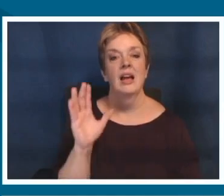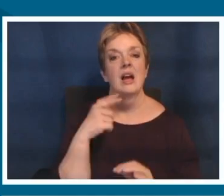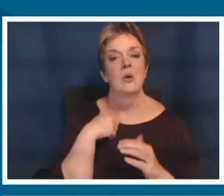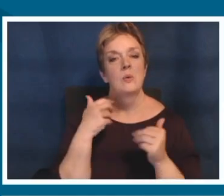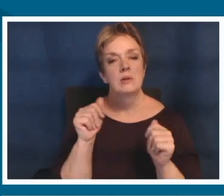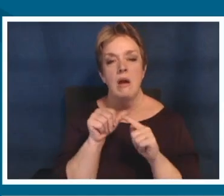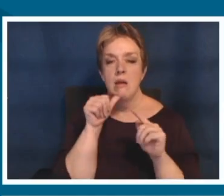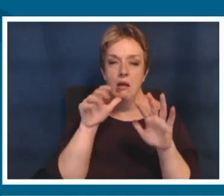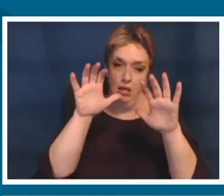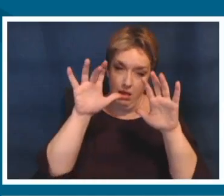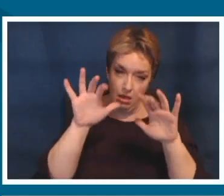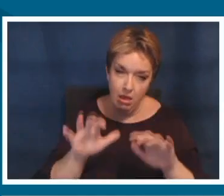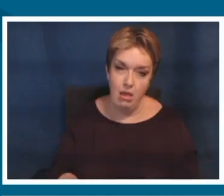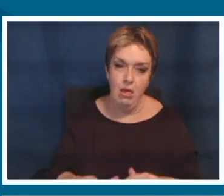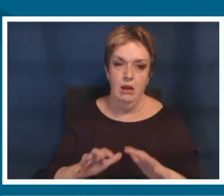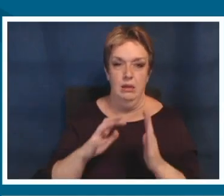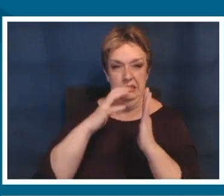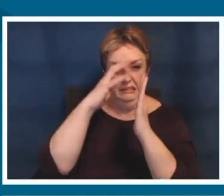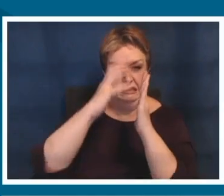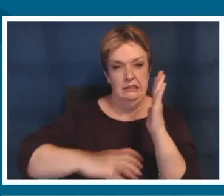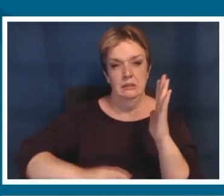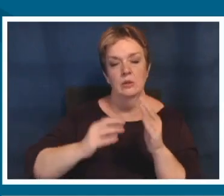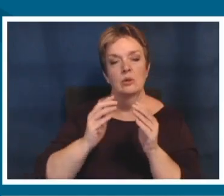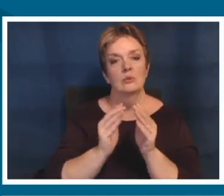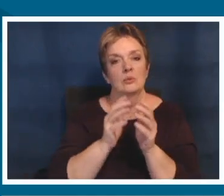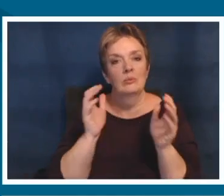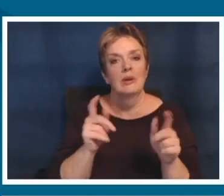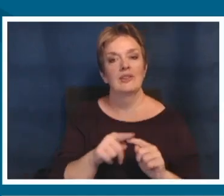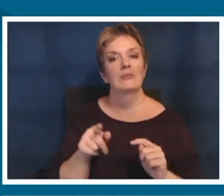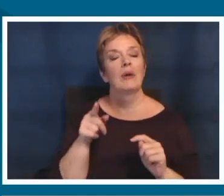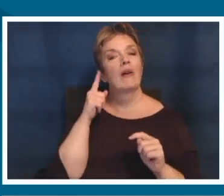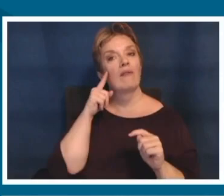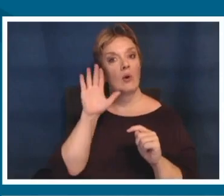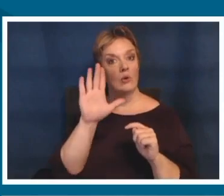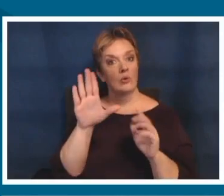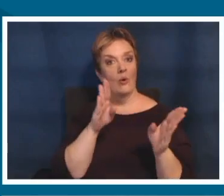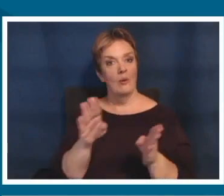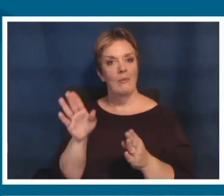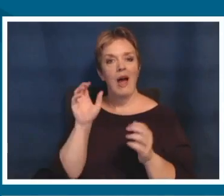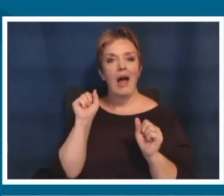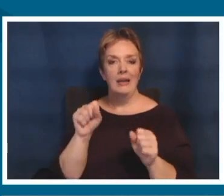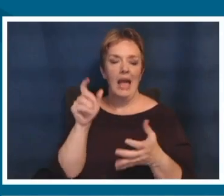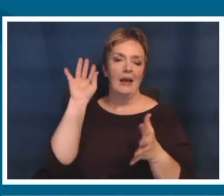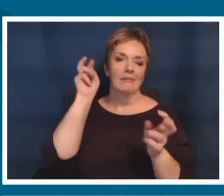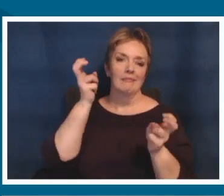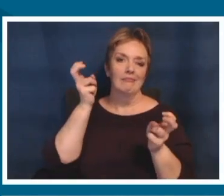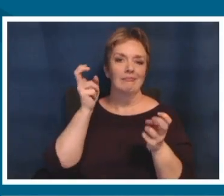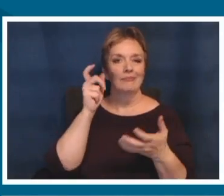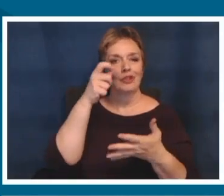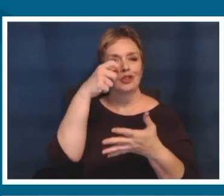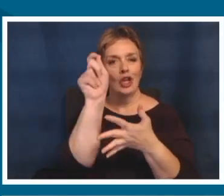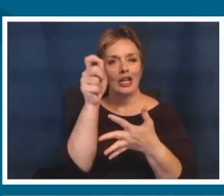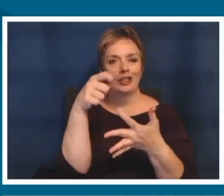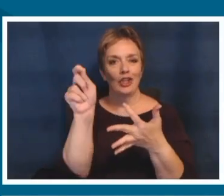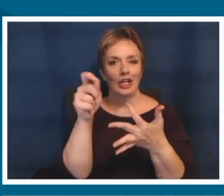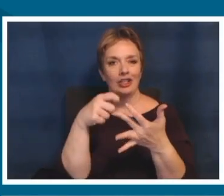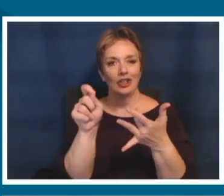planning perspective you could use this almost as a checklist so we did go ahead and put them all on here